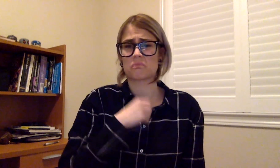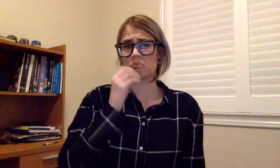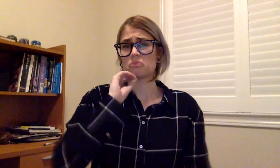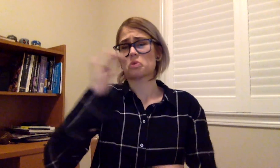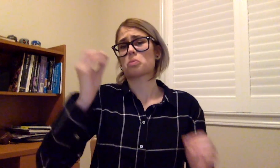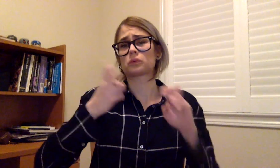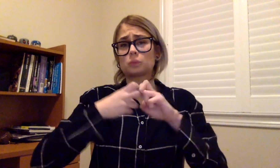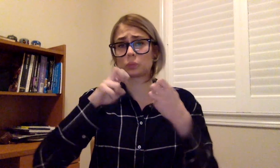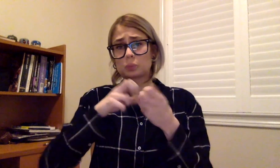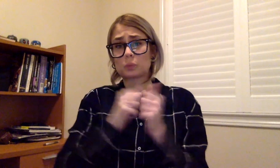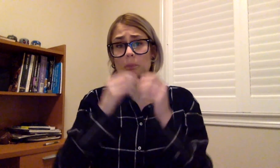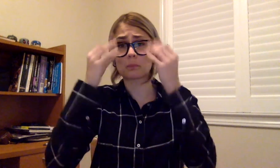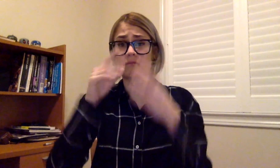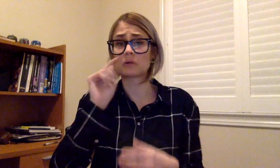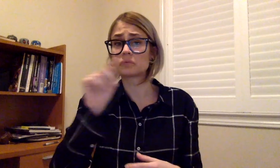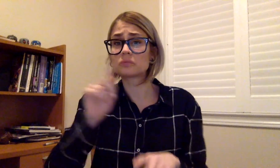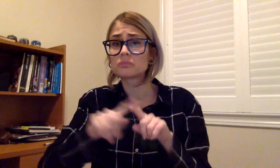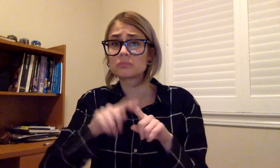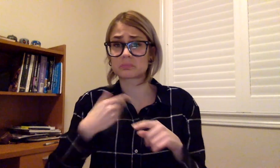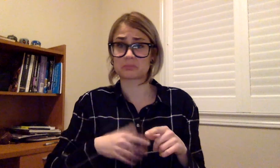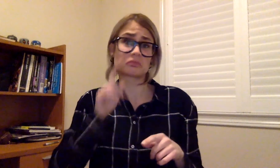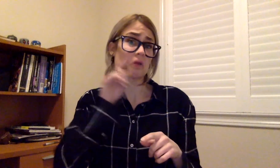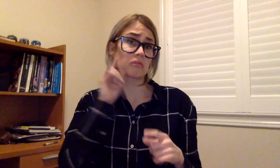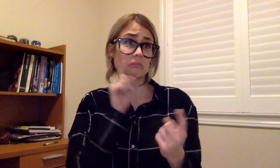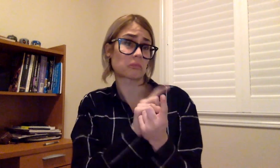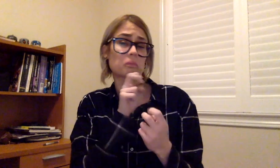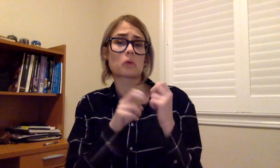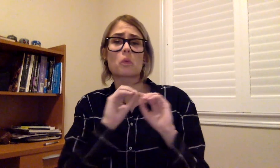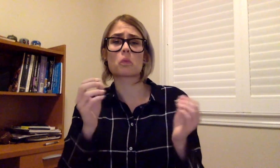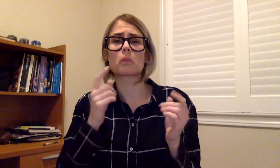I never had any issues with professors for being Deaf.